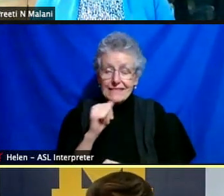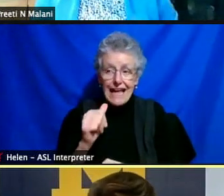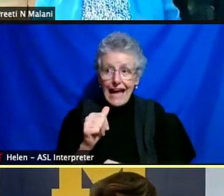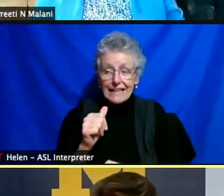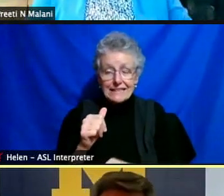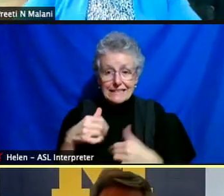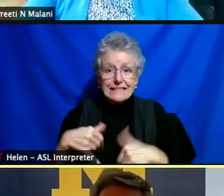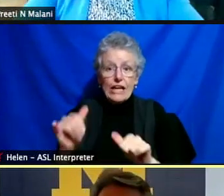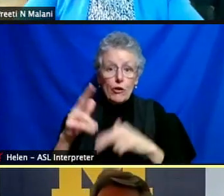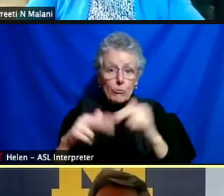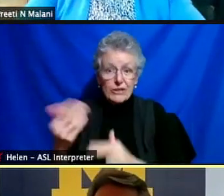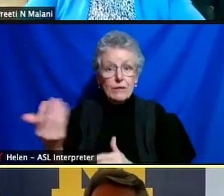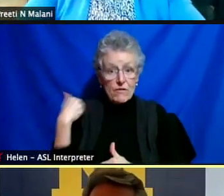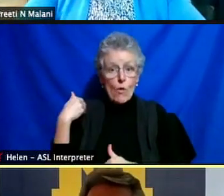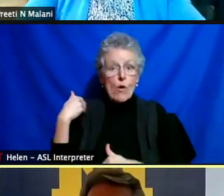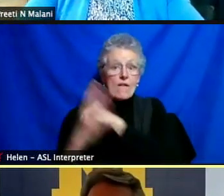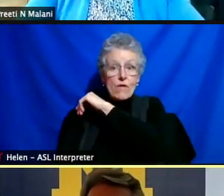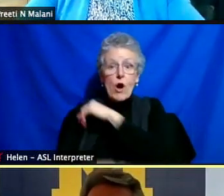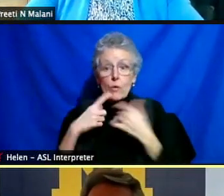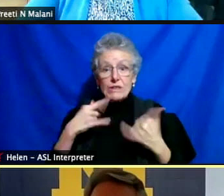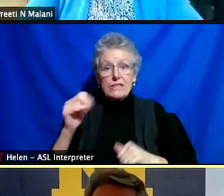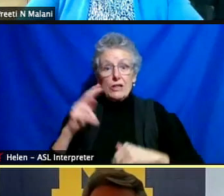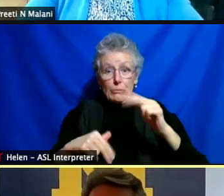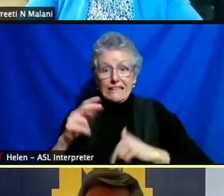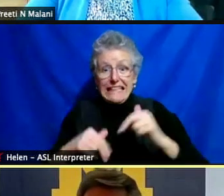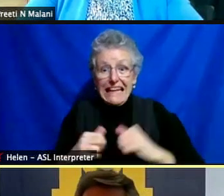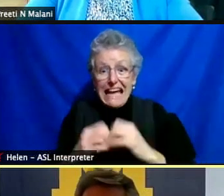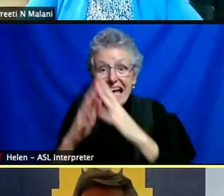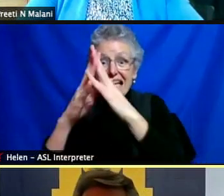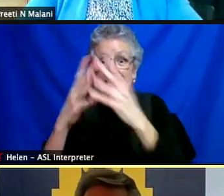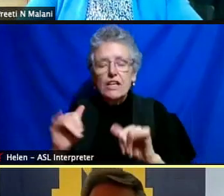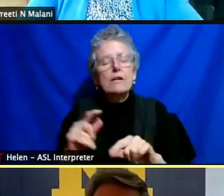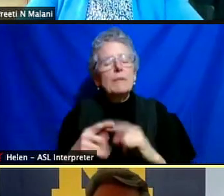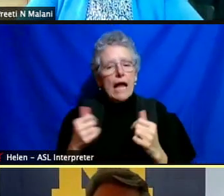We've greatly expanded our ability to provide testing to the community.